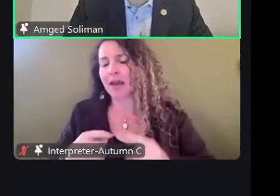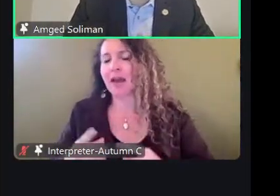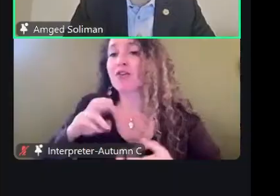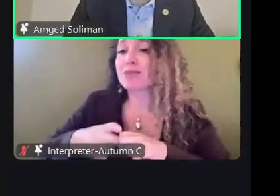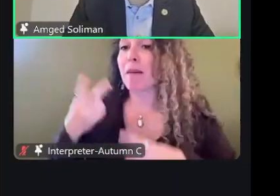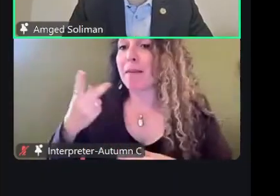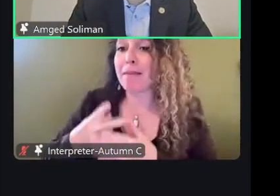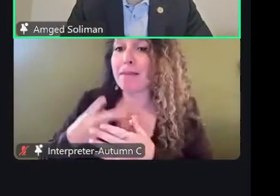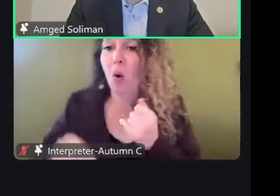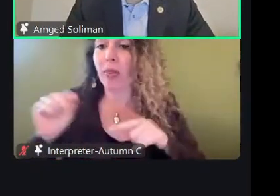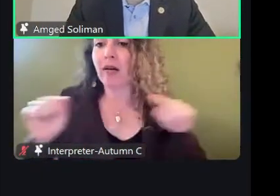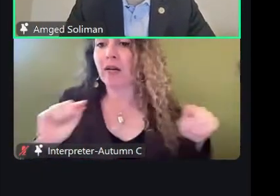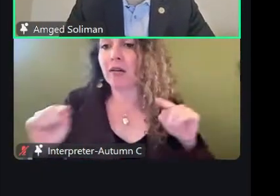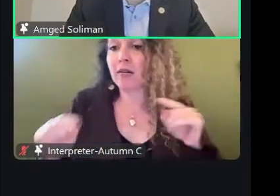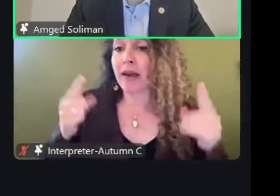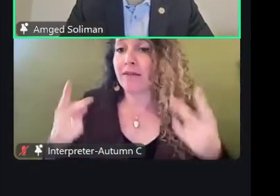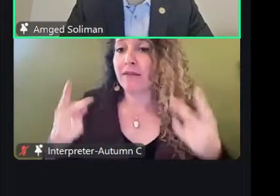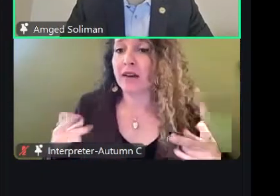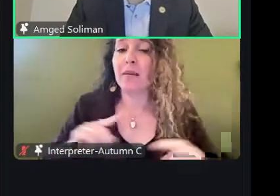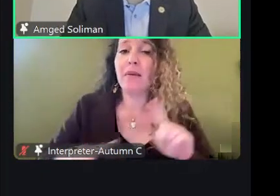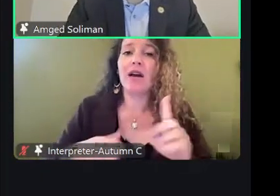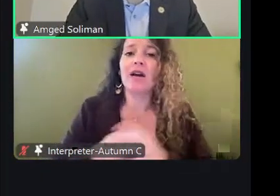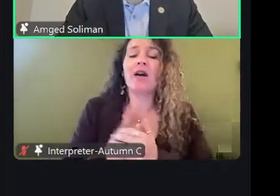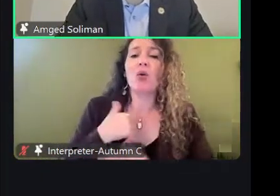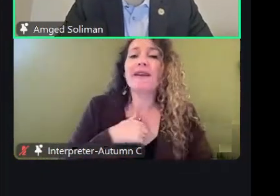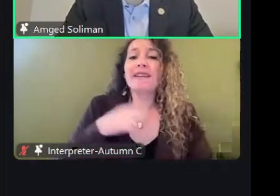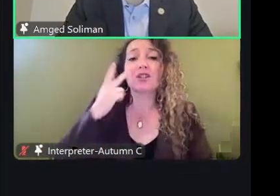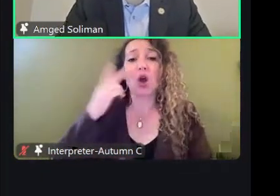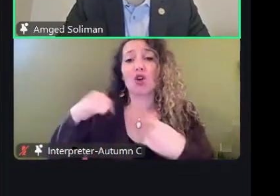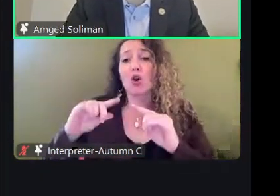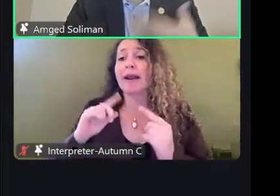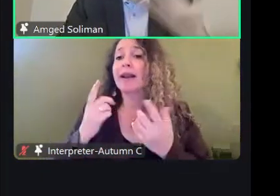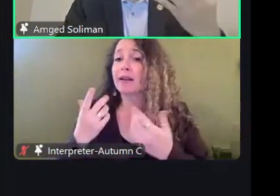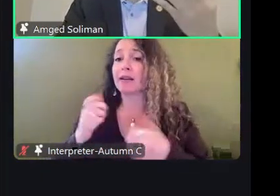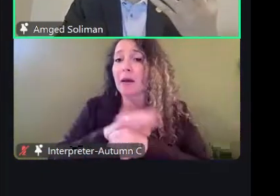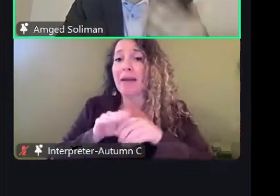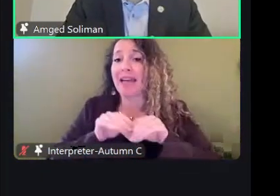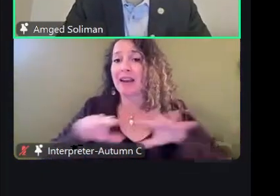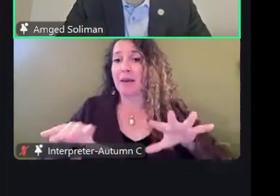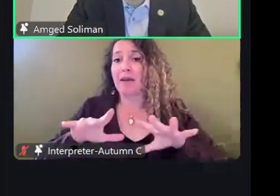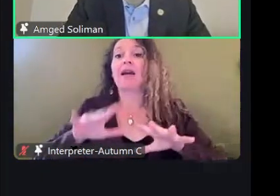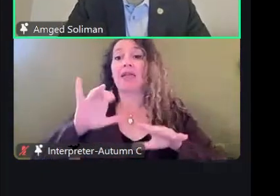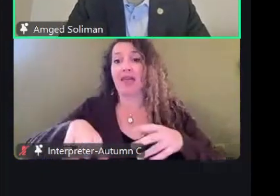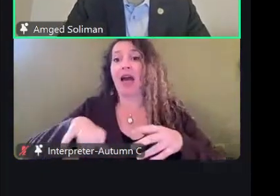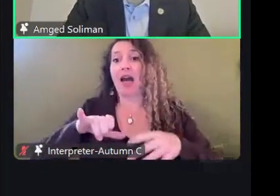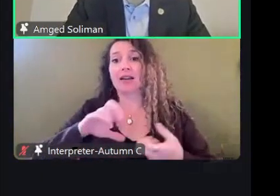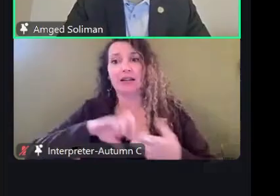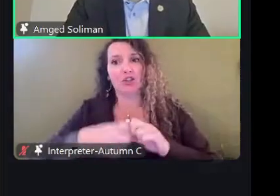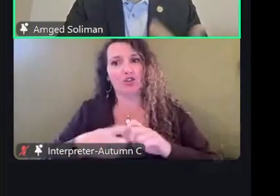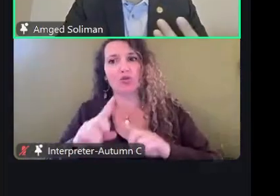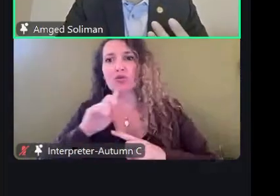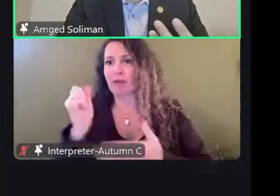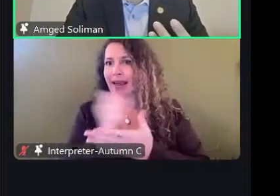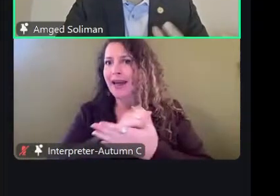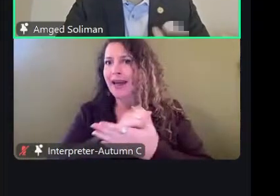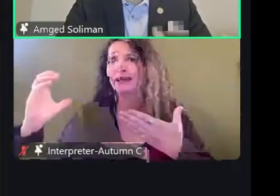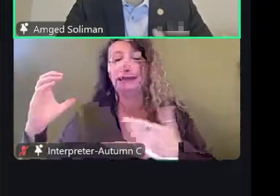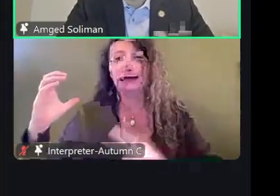uh, as we've seen during the pandemic, um, this issue was highlighted in the the triage protocols